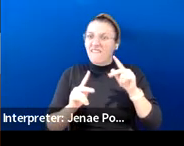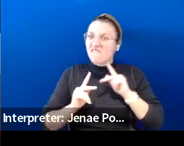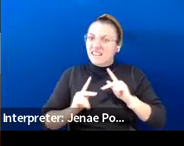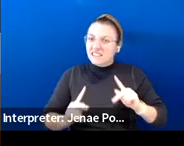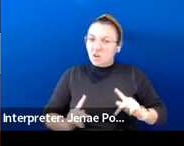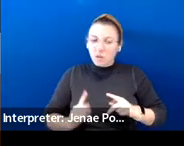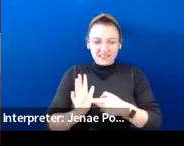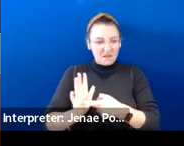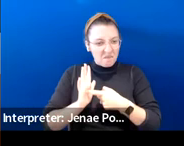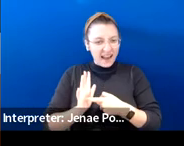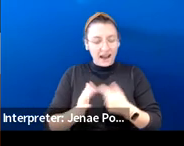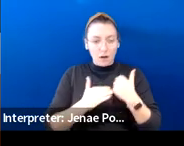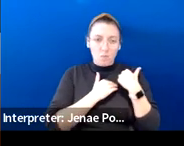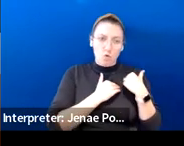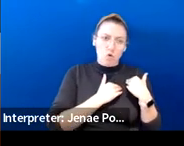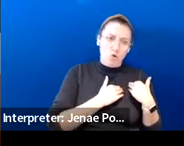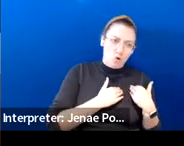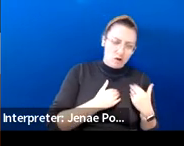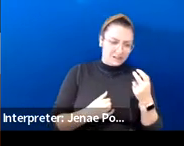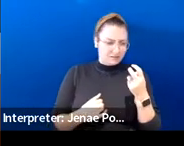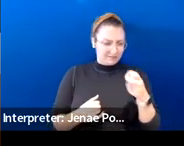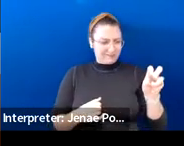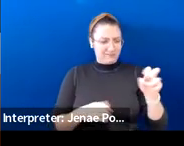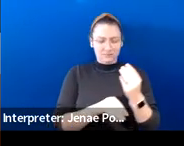with this transition online, you know, online learning.